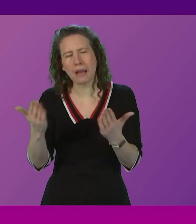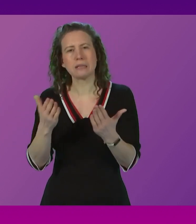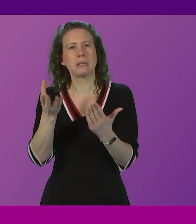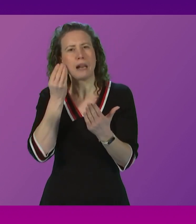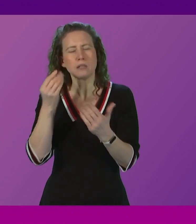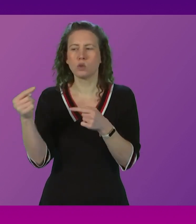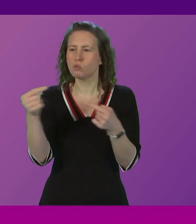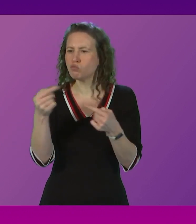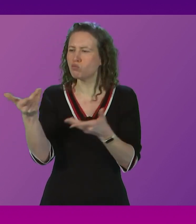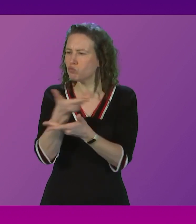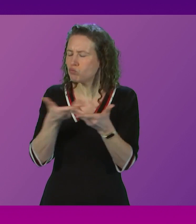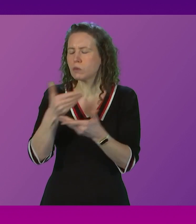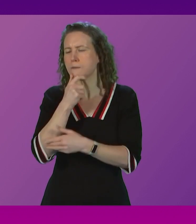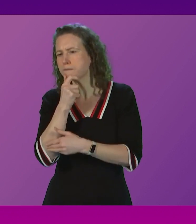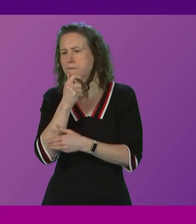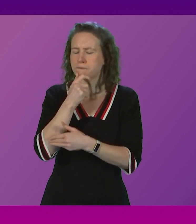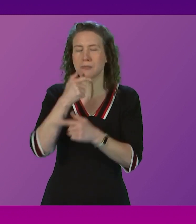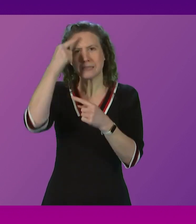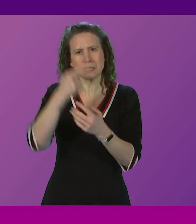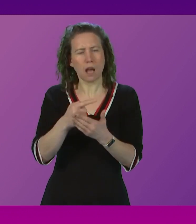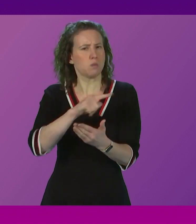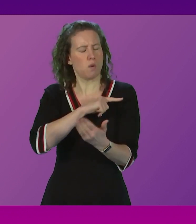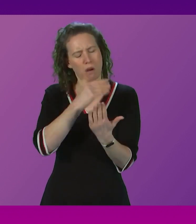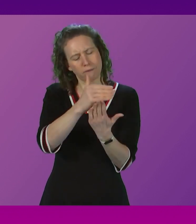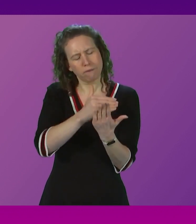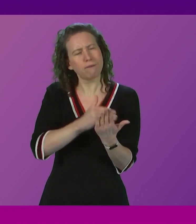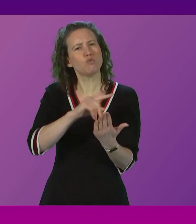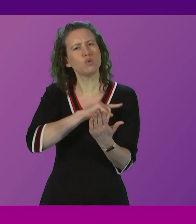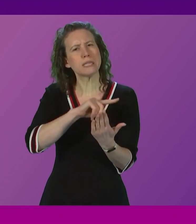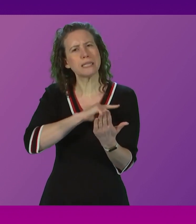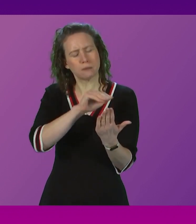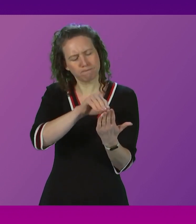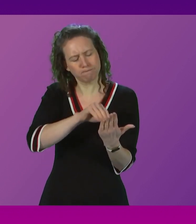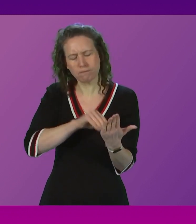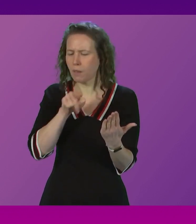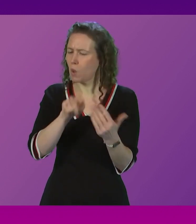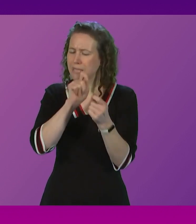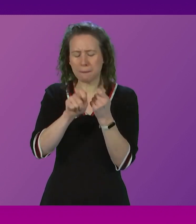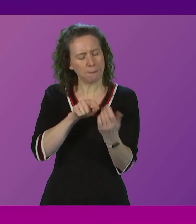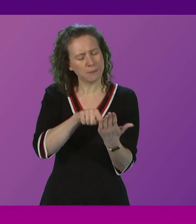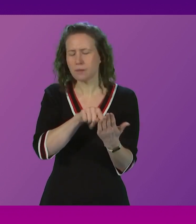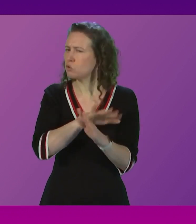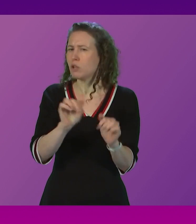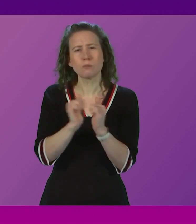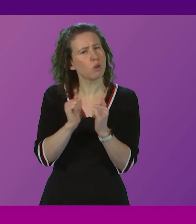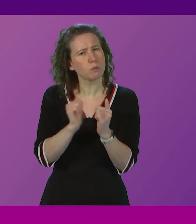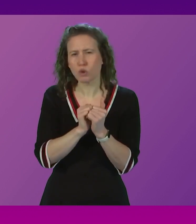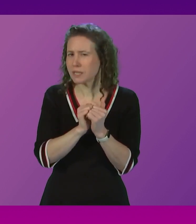decided for a variety of reasons that those amendments were not appropriate. Parliament